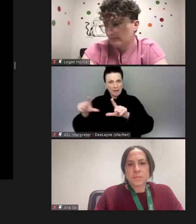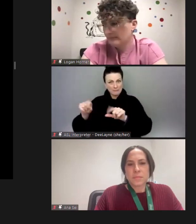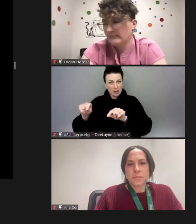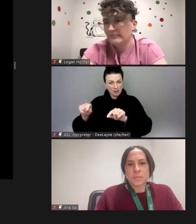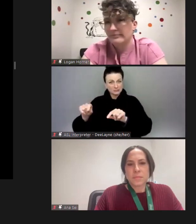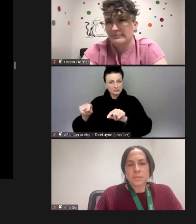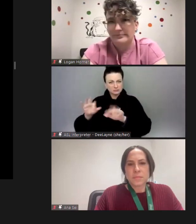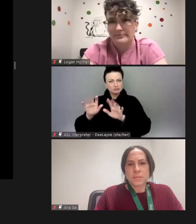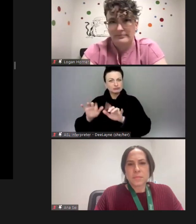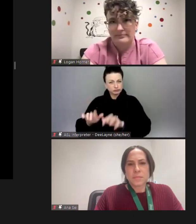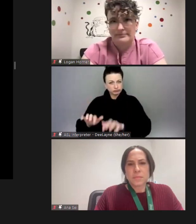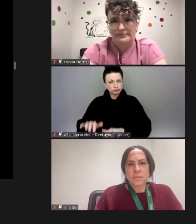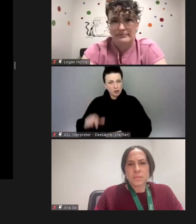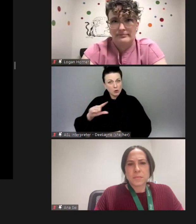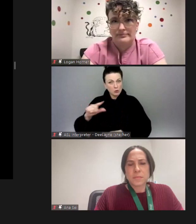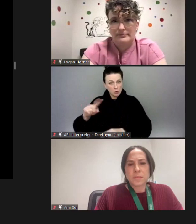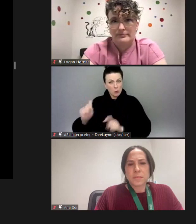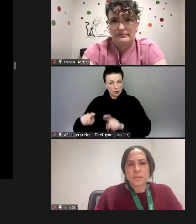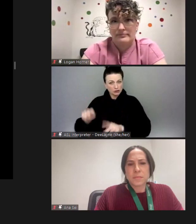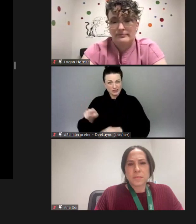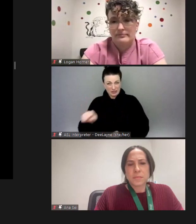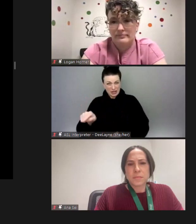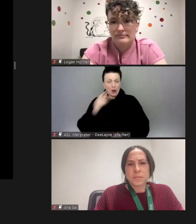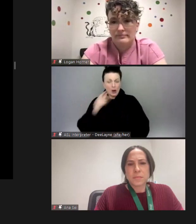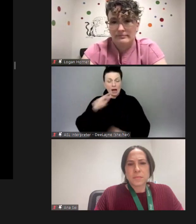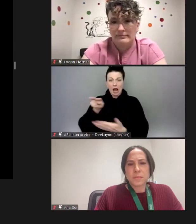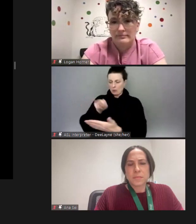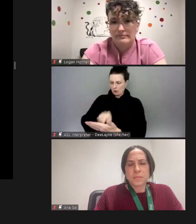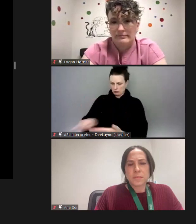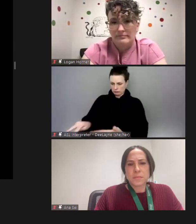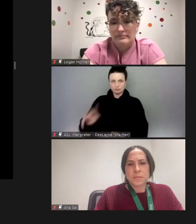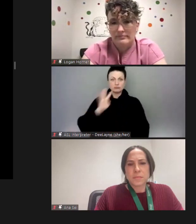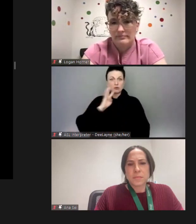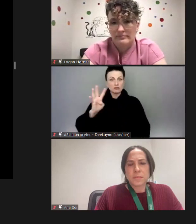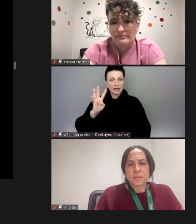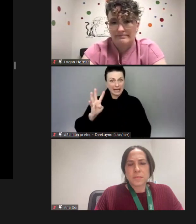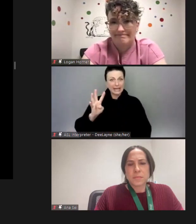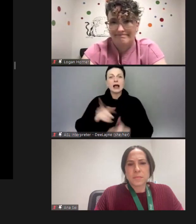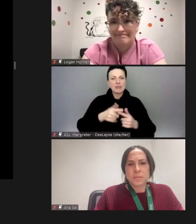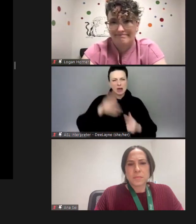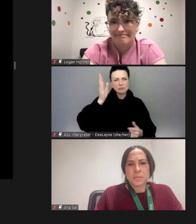um and then I will read them aloud for